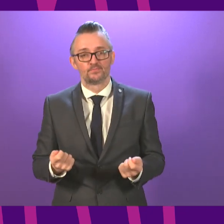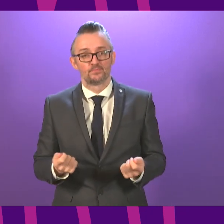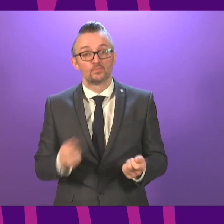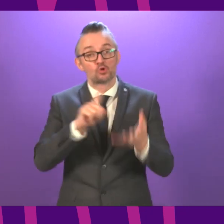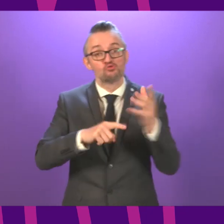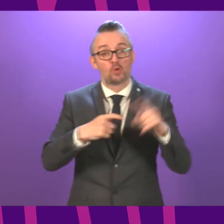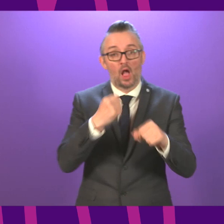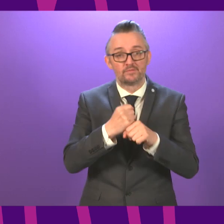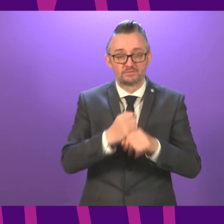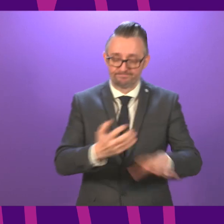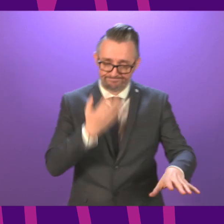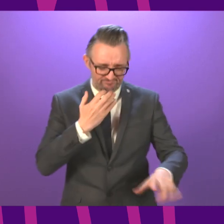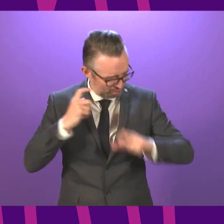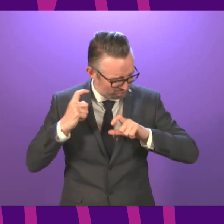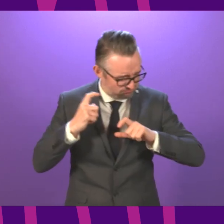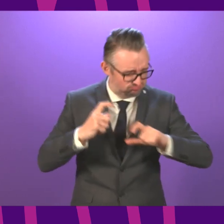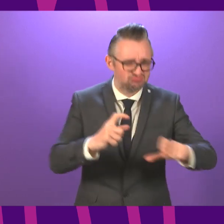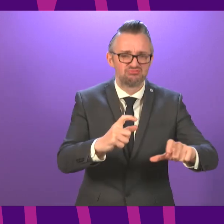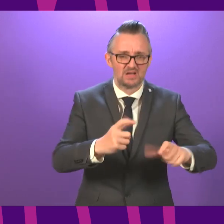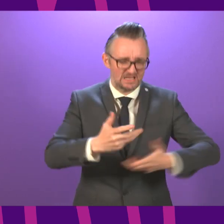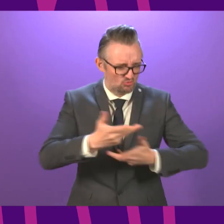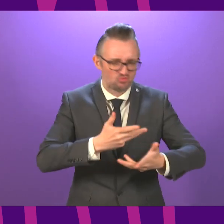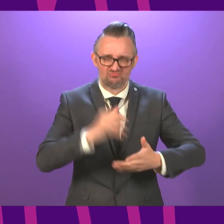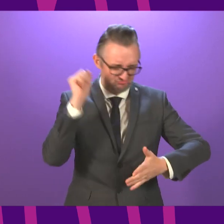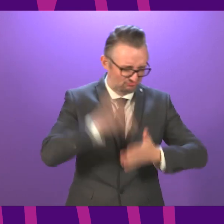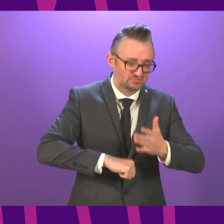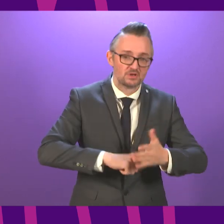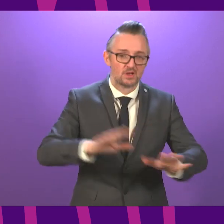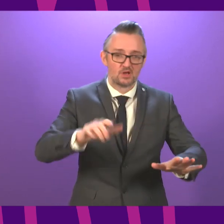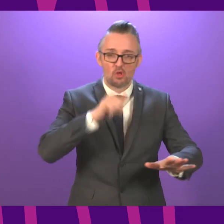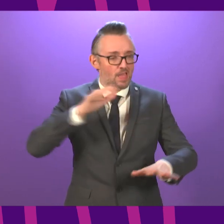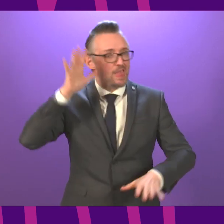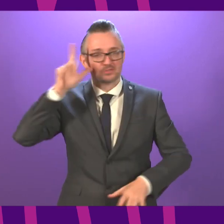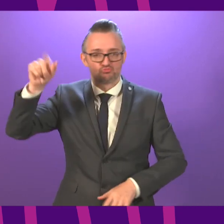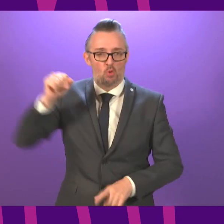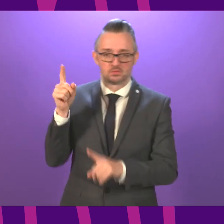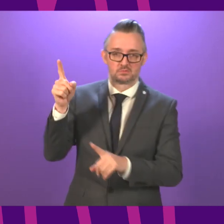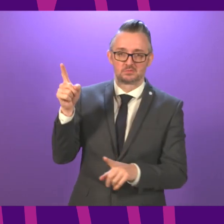negotiating position, refusing to listen to Scotland’s voice. This catastrophic situation